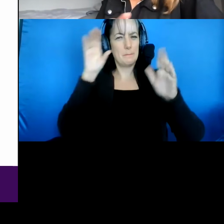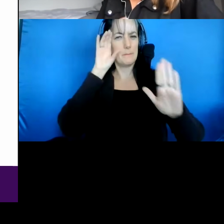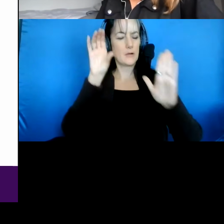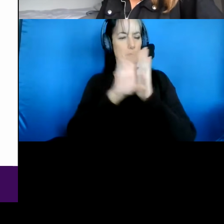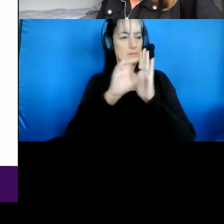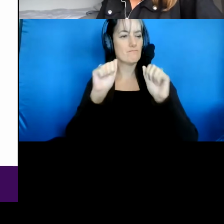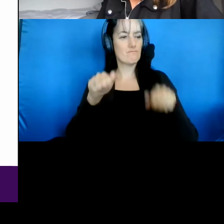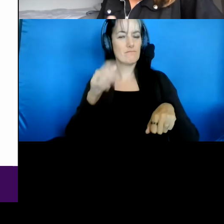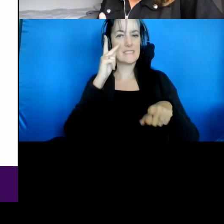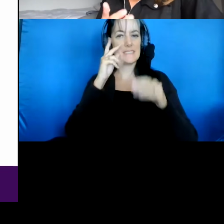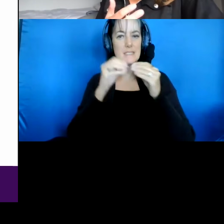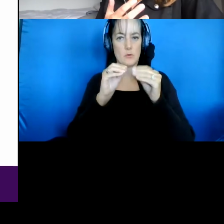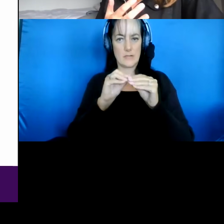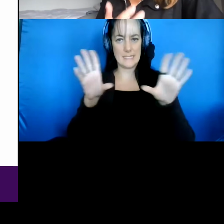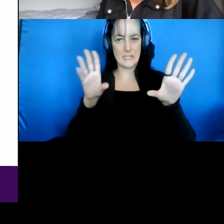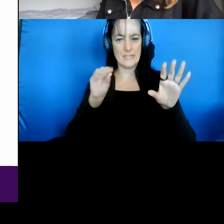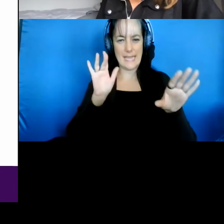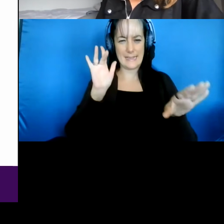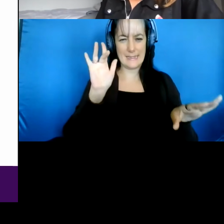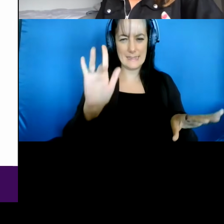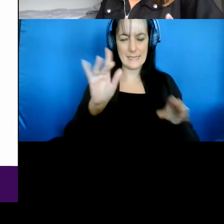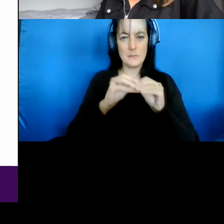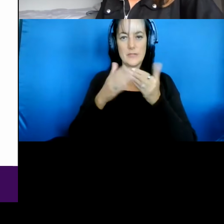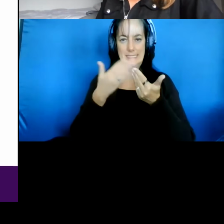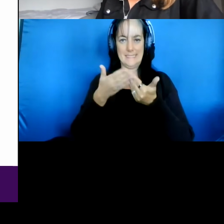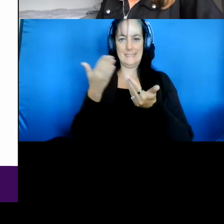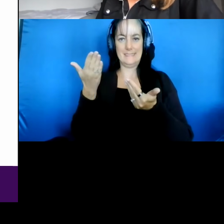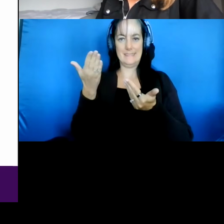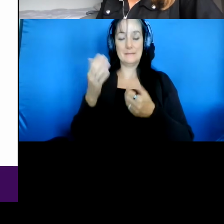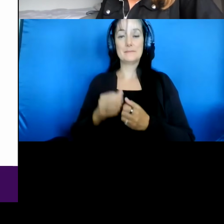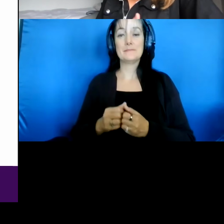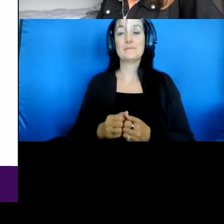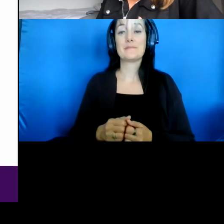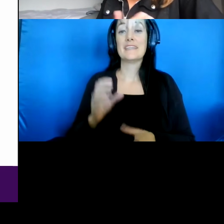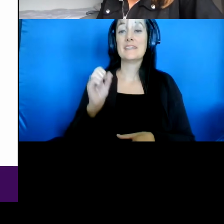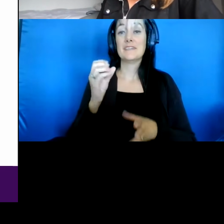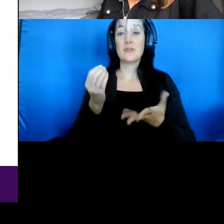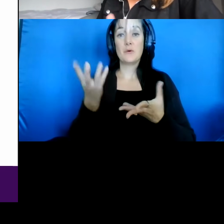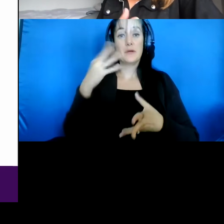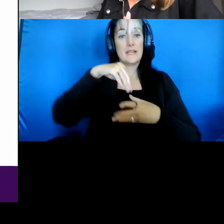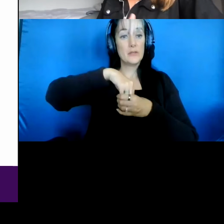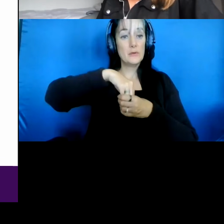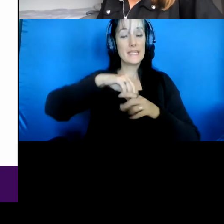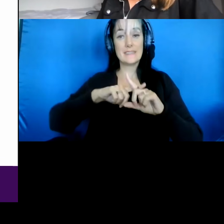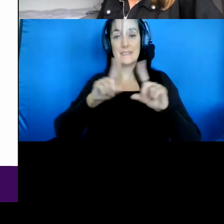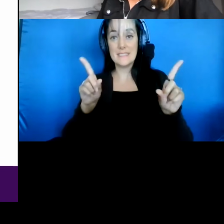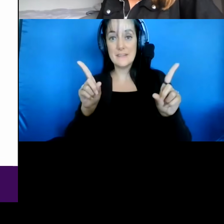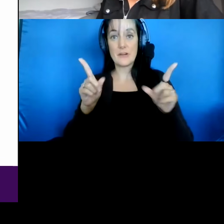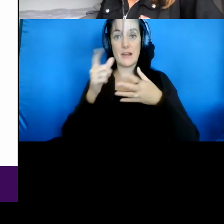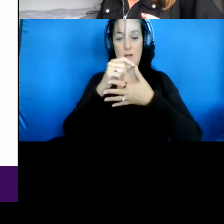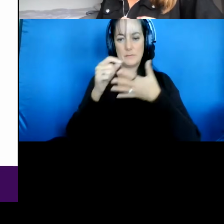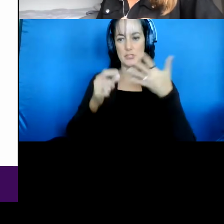their mouse onto it. So, literally, by including different grid and list layout options, by